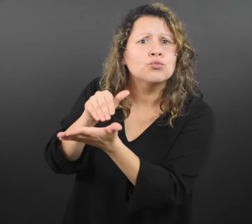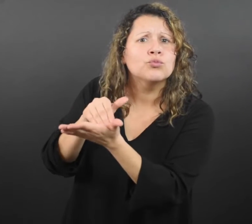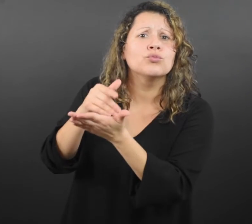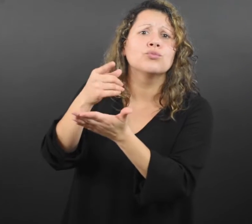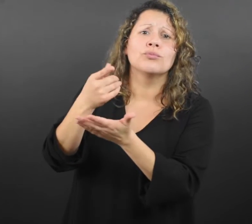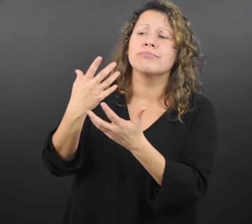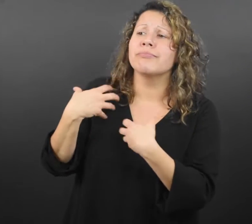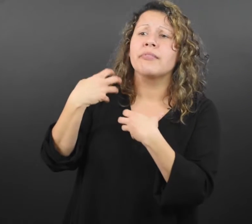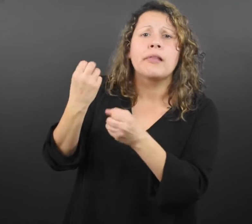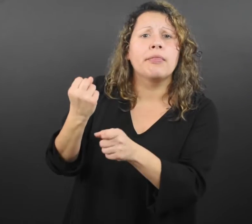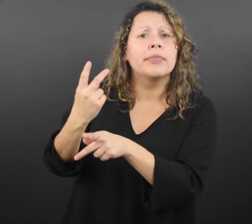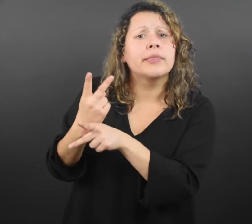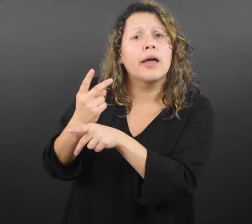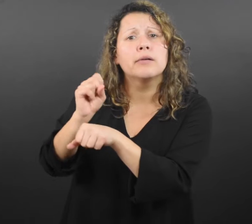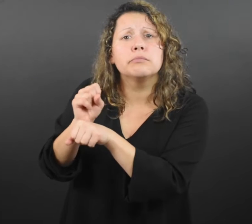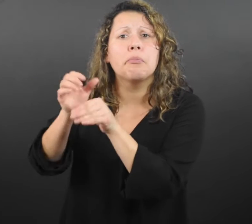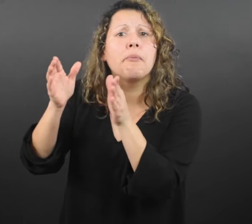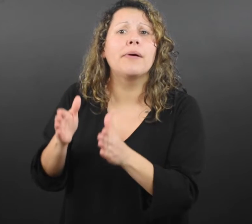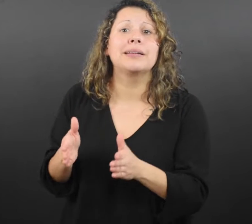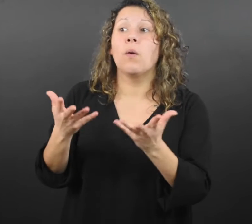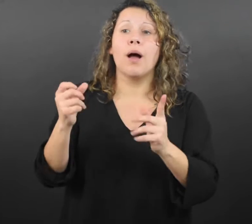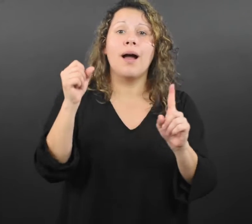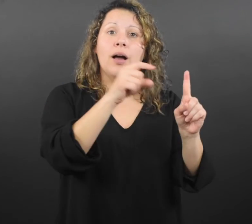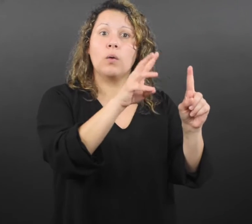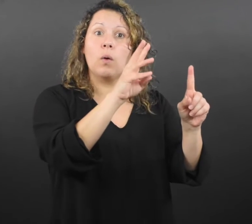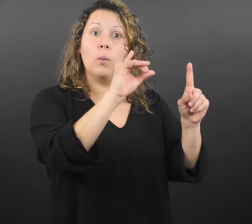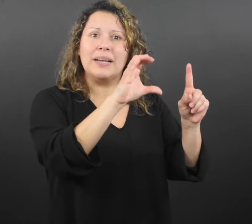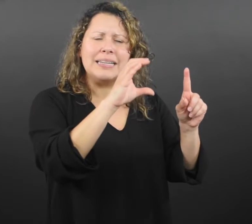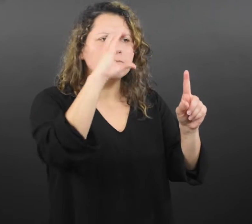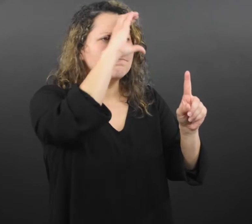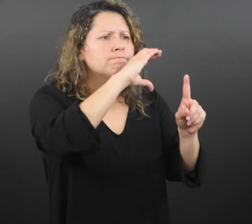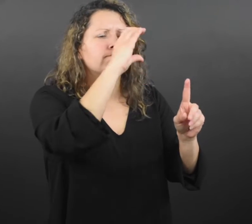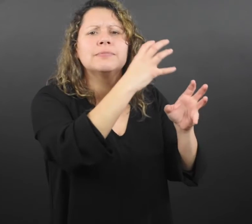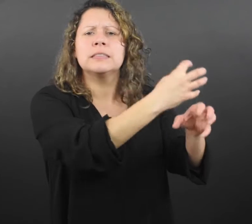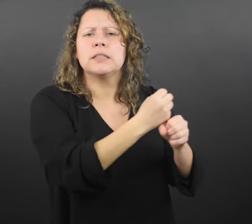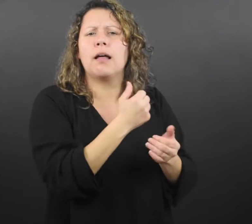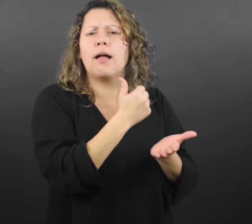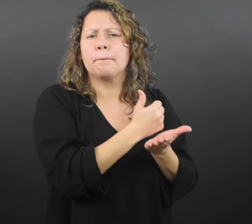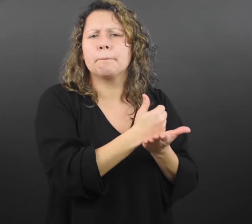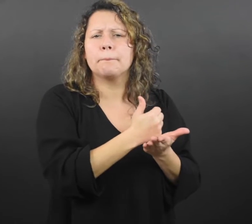get help. Ask your health care provider or ask WIC where you can find help.